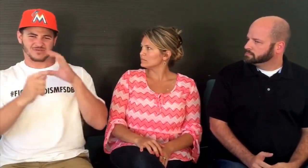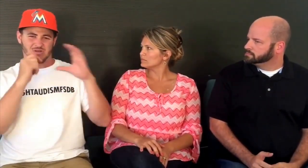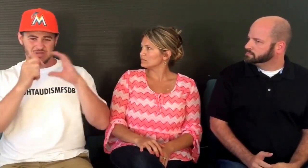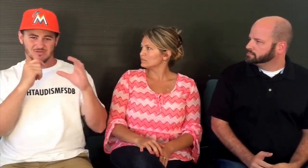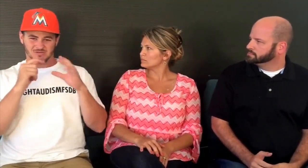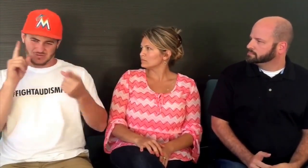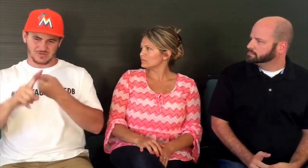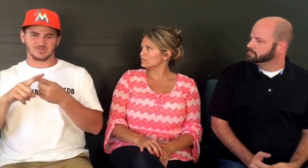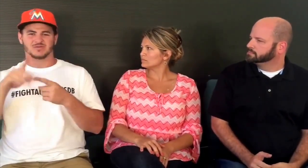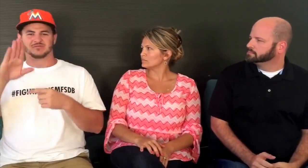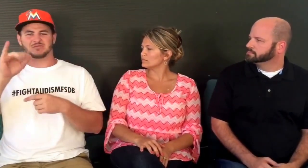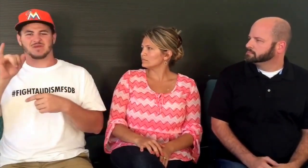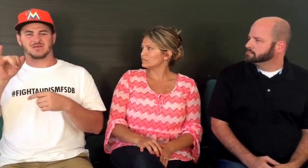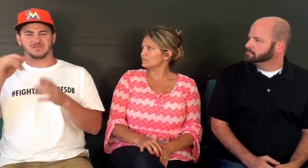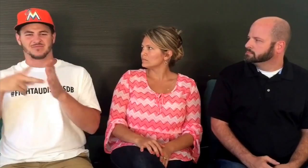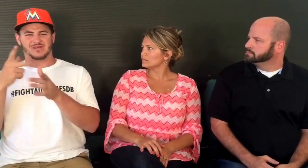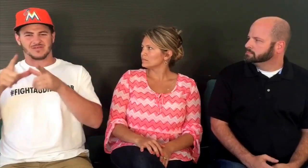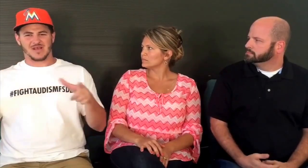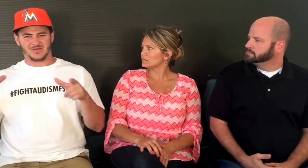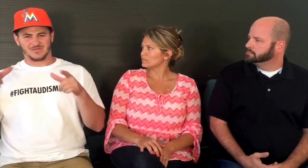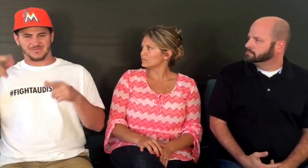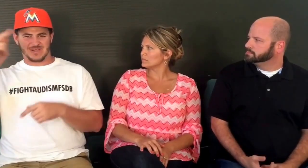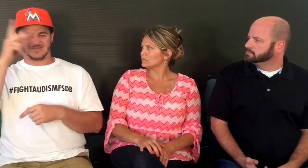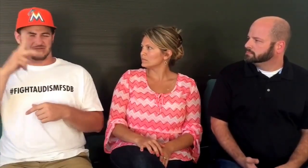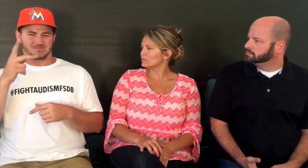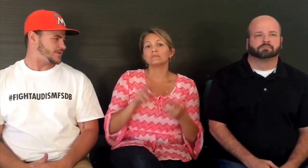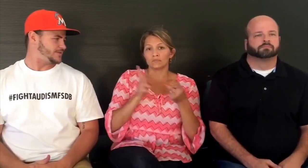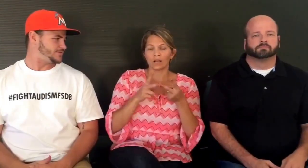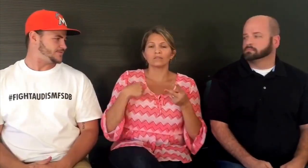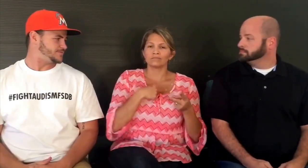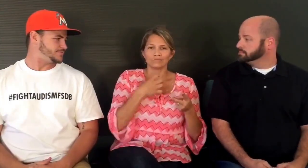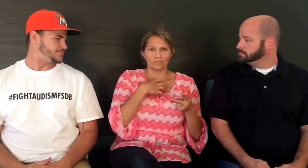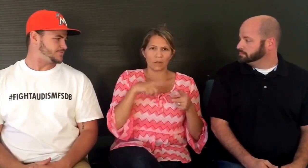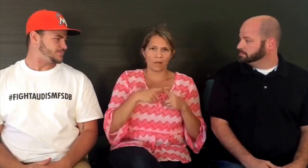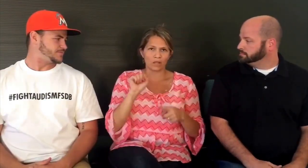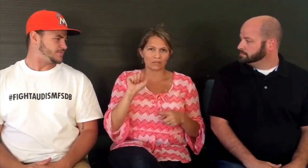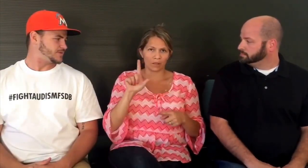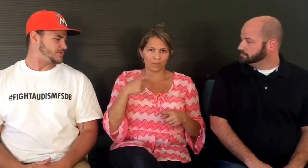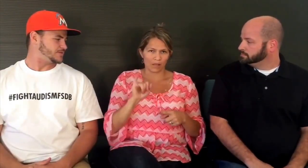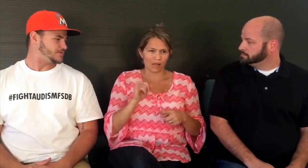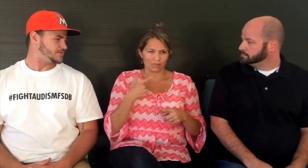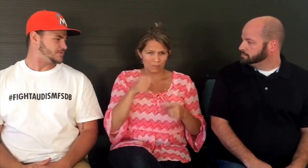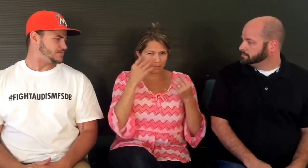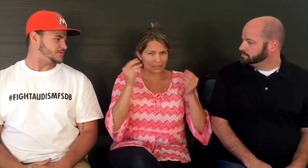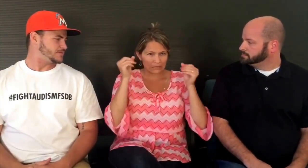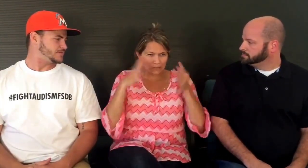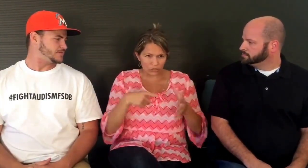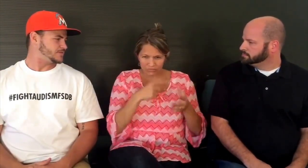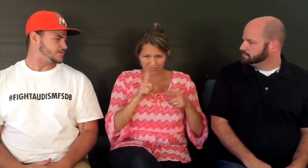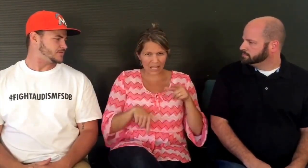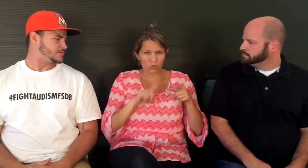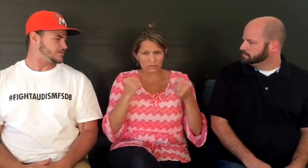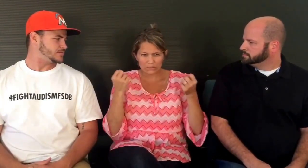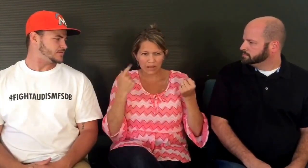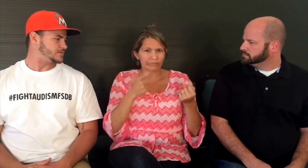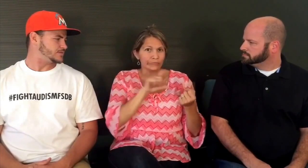from total communication to a bicultural-bilingual language philosophy. Secondly, we made a complaint about the SLPI. Many teachers can’t really sign.